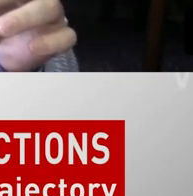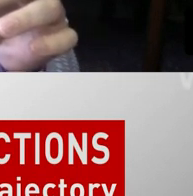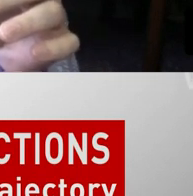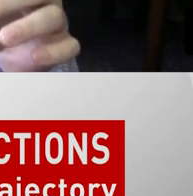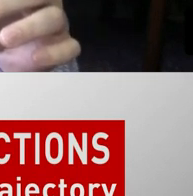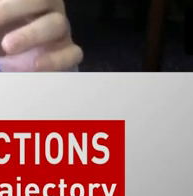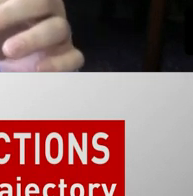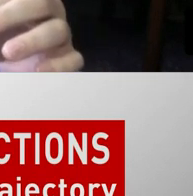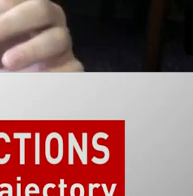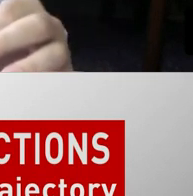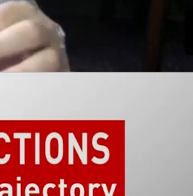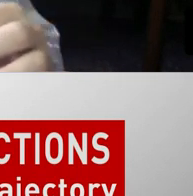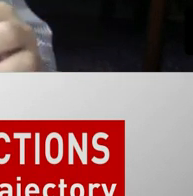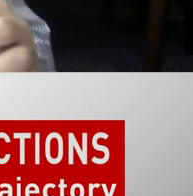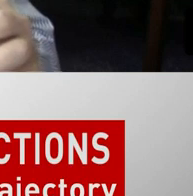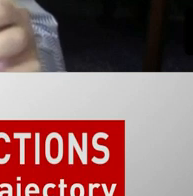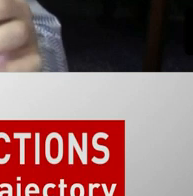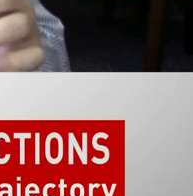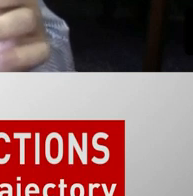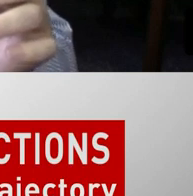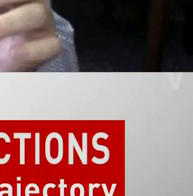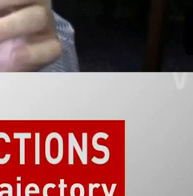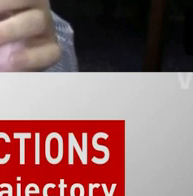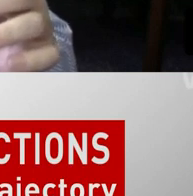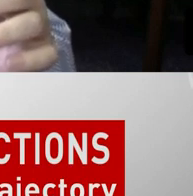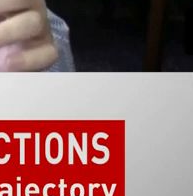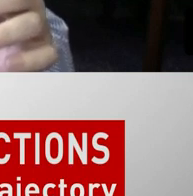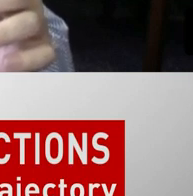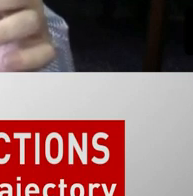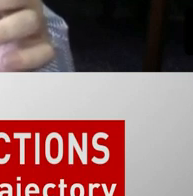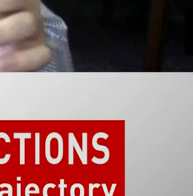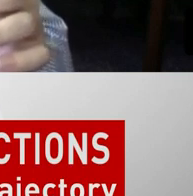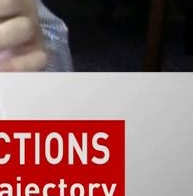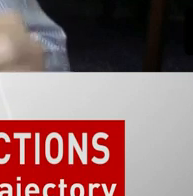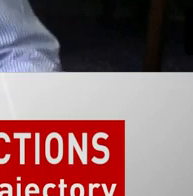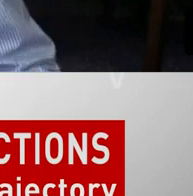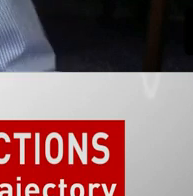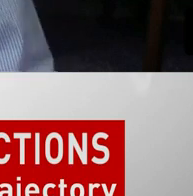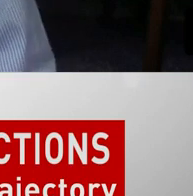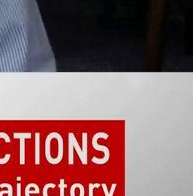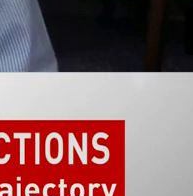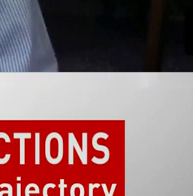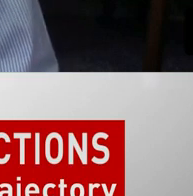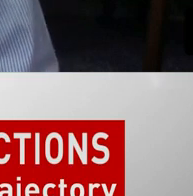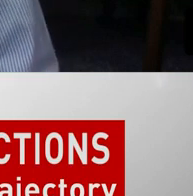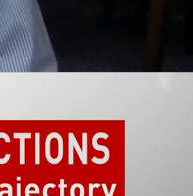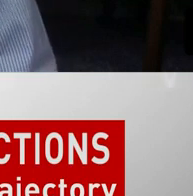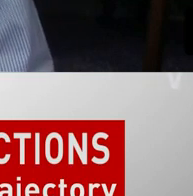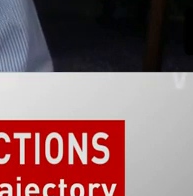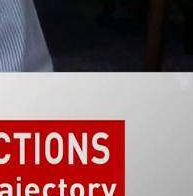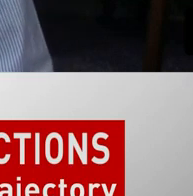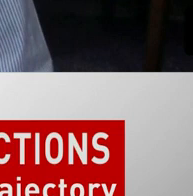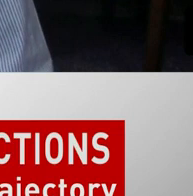DEATHS IF 2.5% OF THE POPULATION WAS AFFECTED VERSUS 22,000 IF 5%